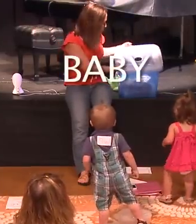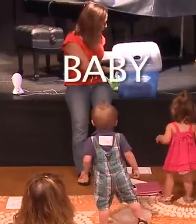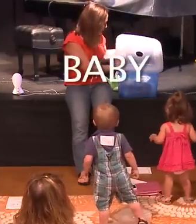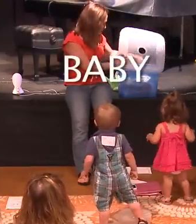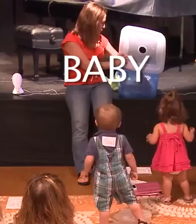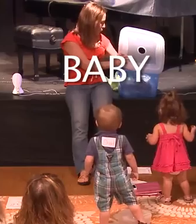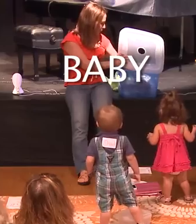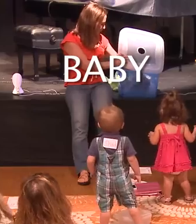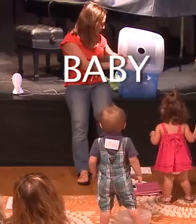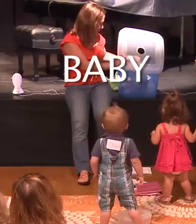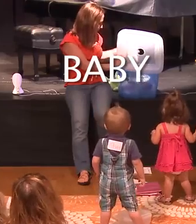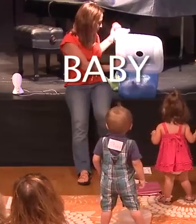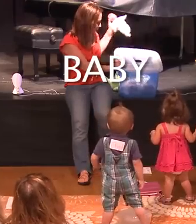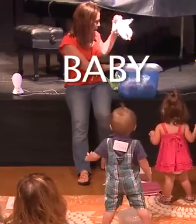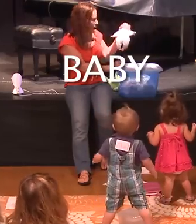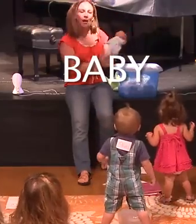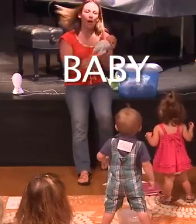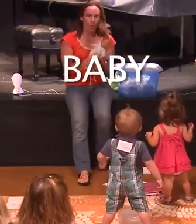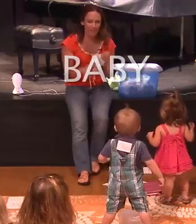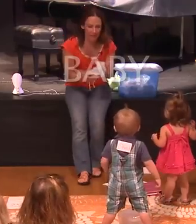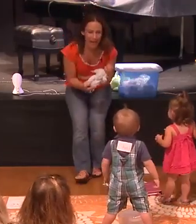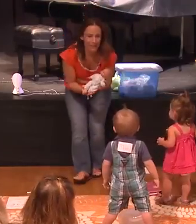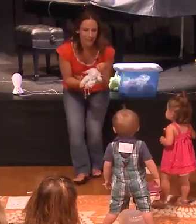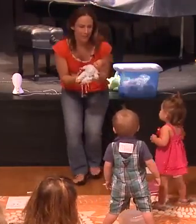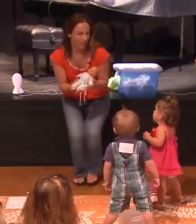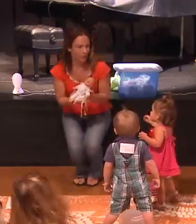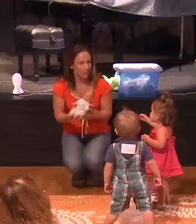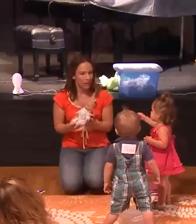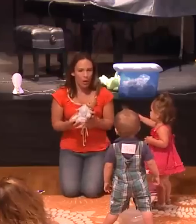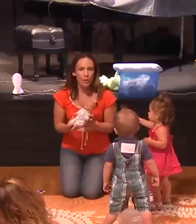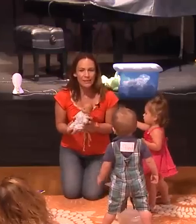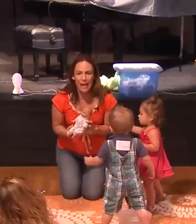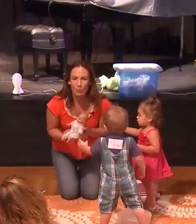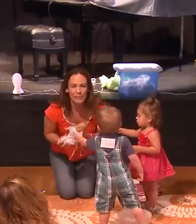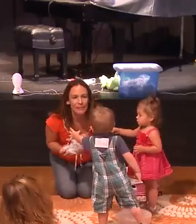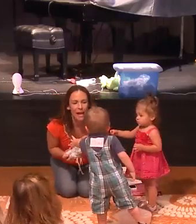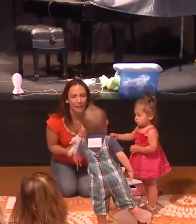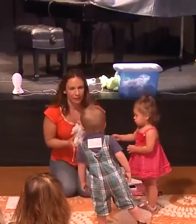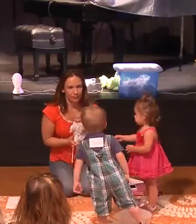So what is this? What's that? Bridget, what is that?